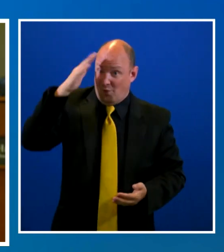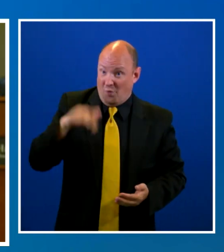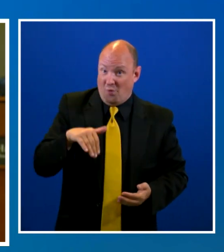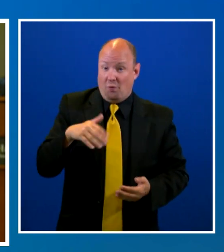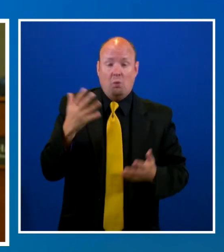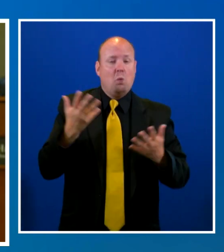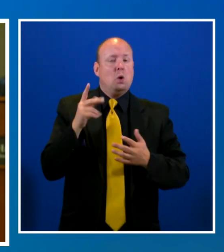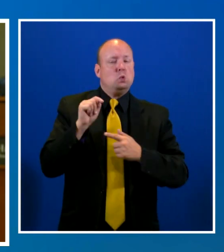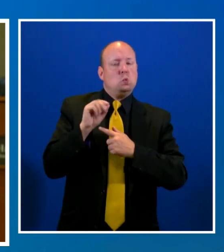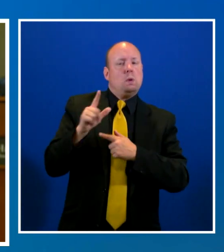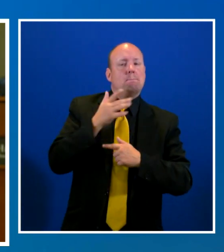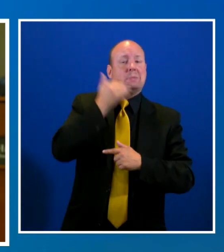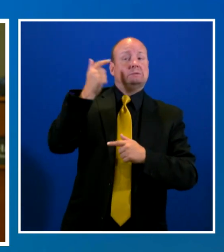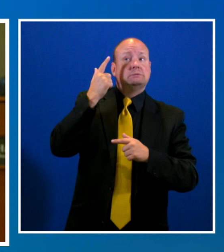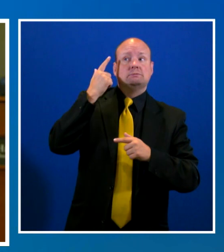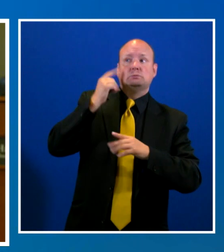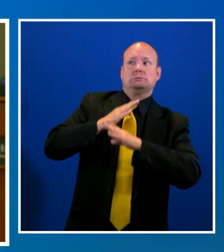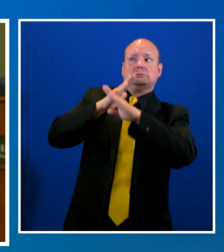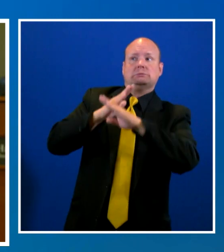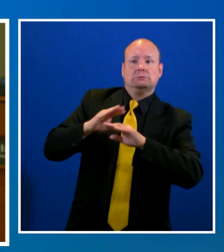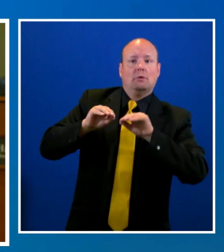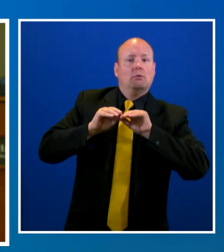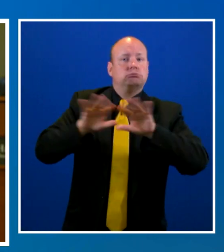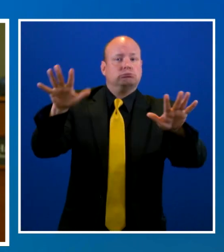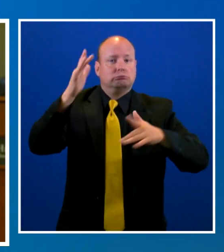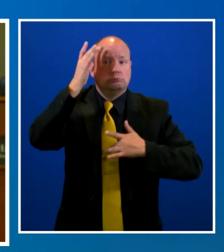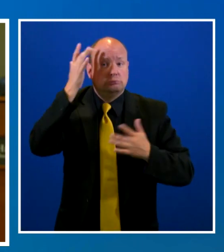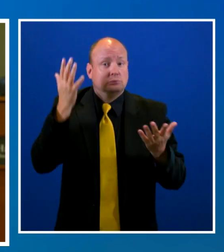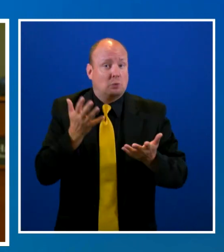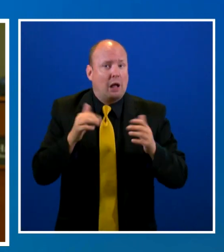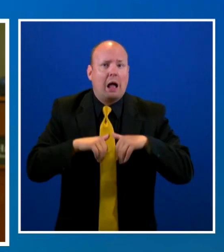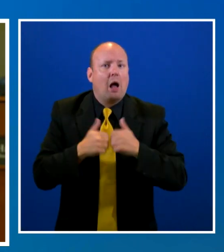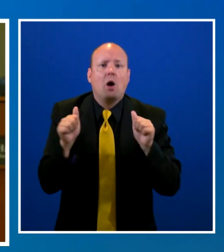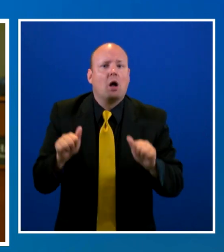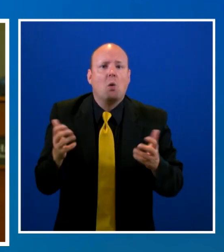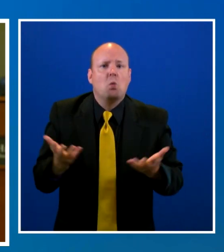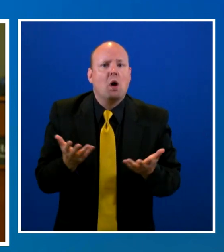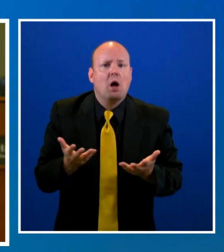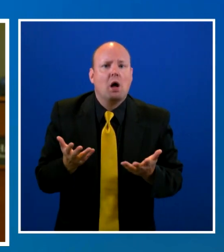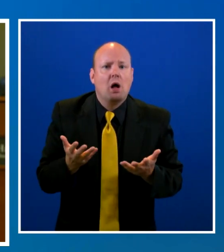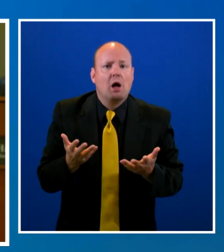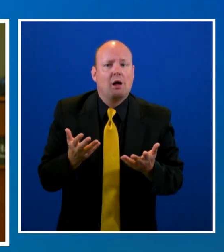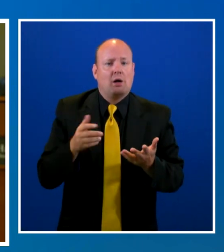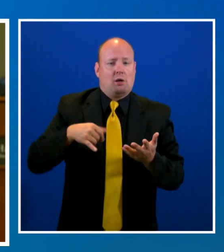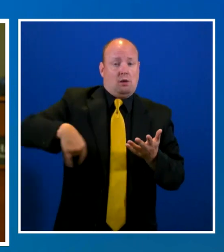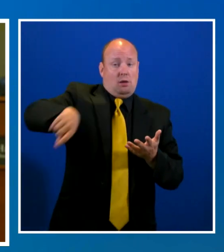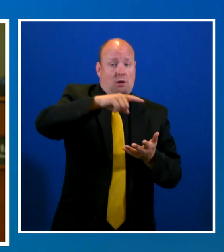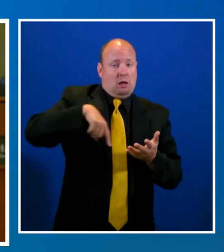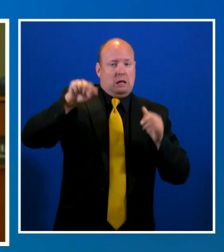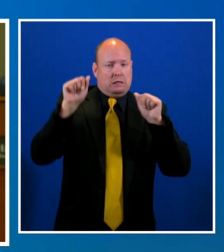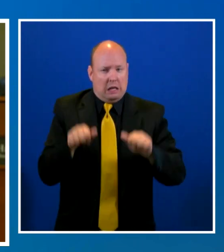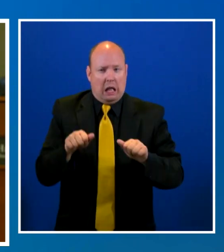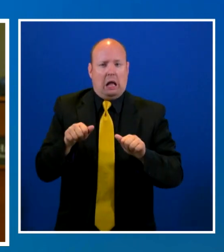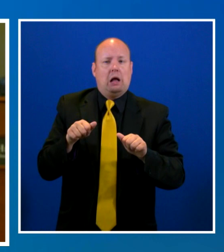It's up to each of us to use those tools. Thank you, Vancouver, for making the choice to vax up.